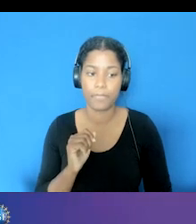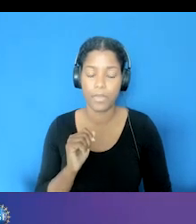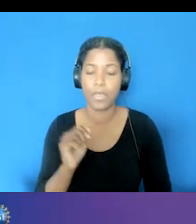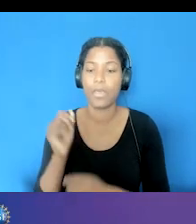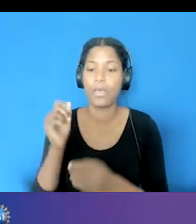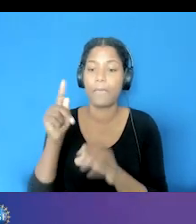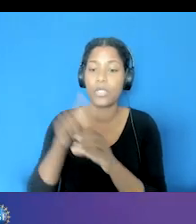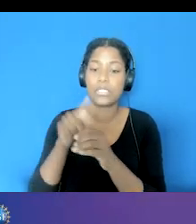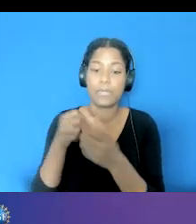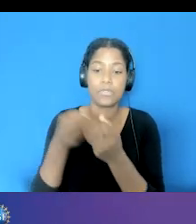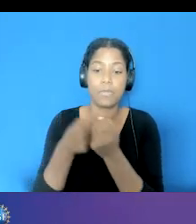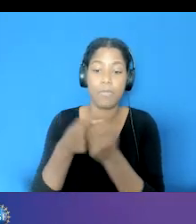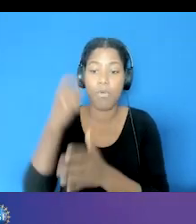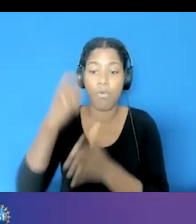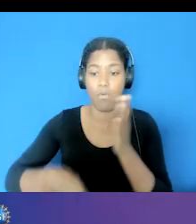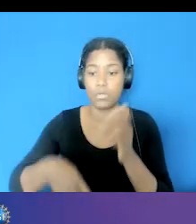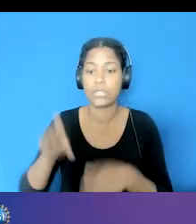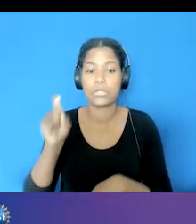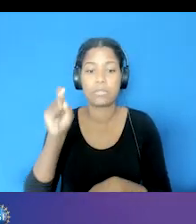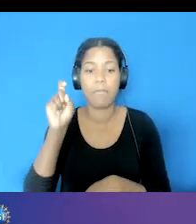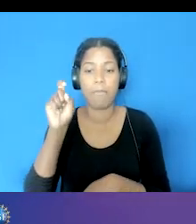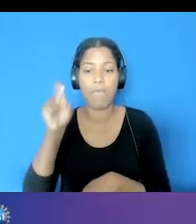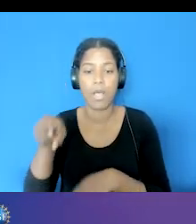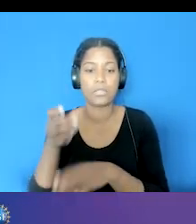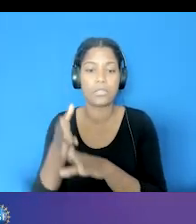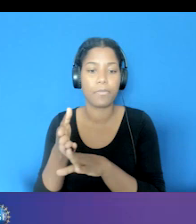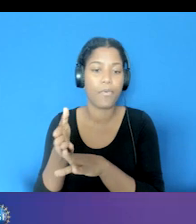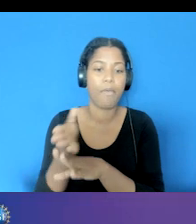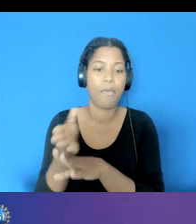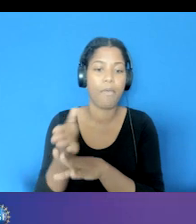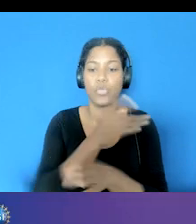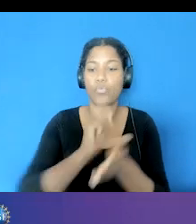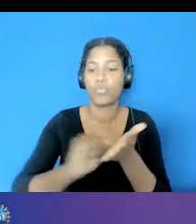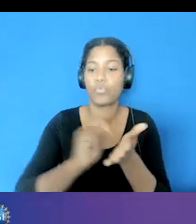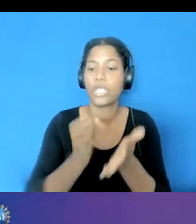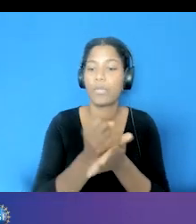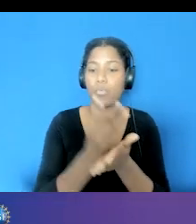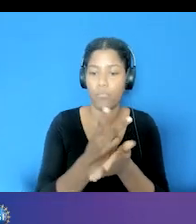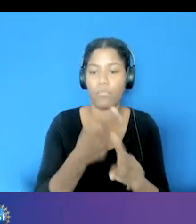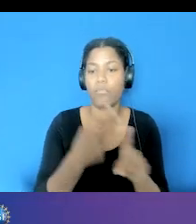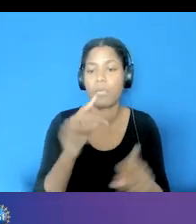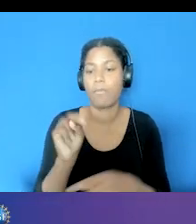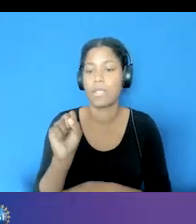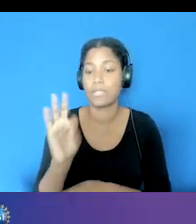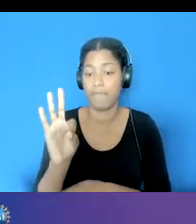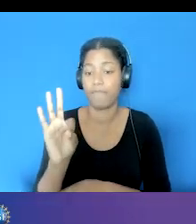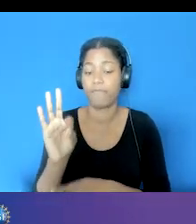for participant support costs, they must be prior. You must have prior written approval from the NSF program officer.